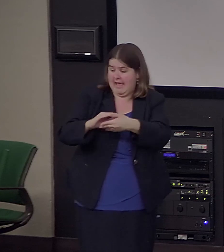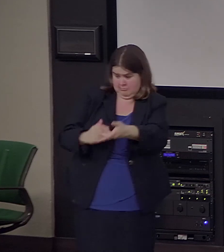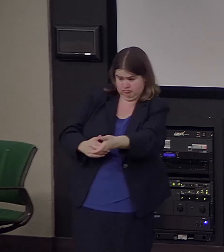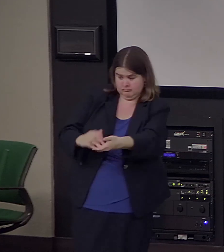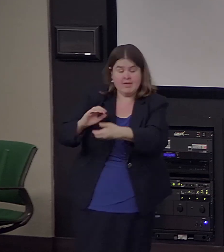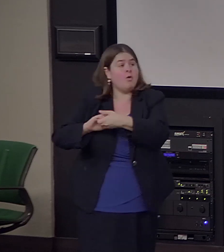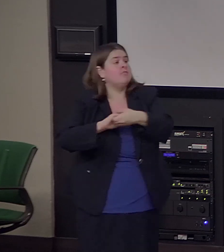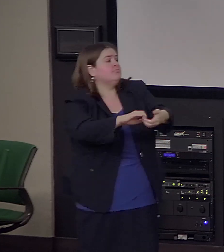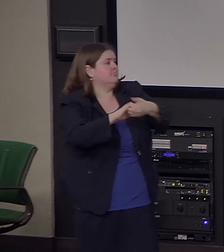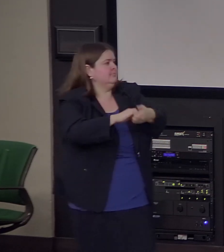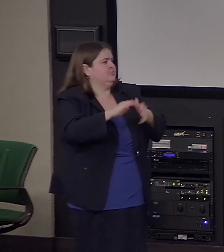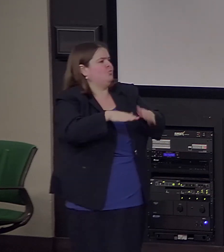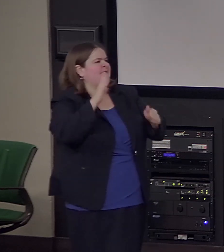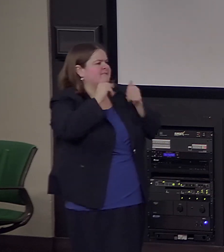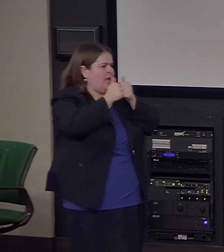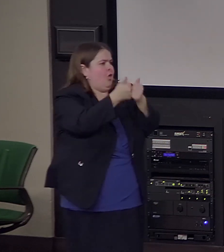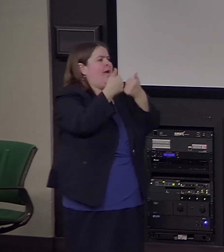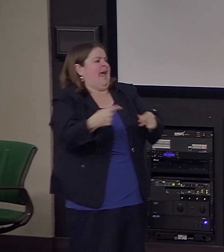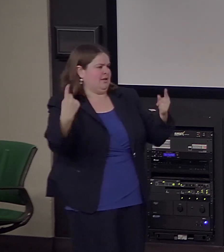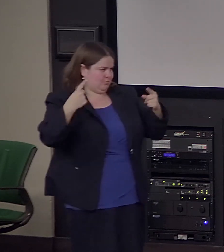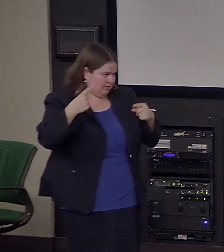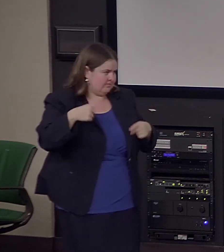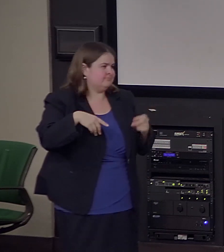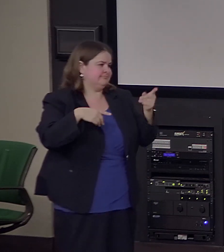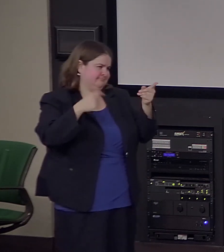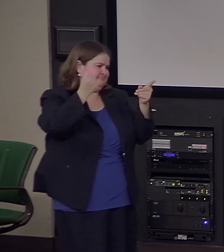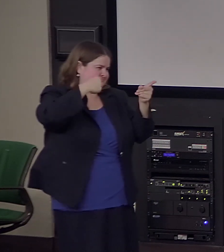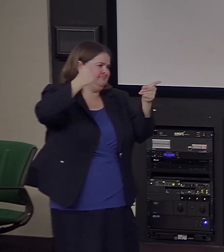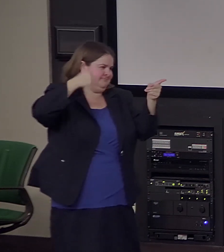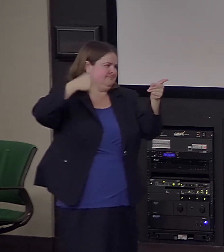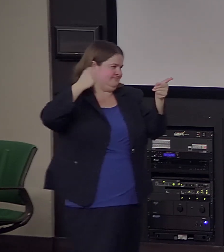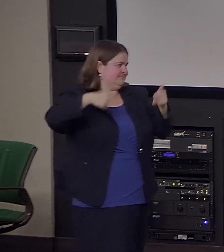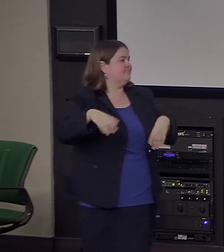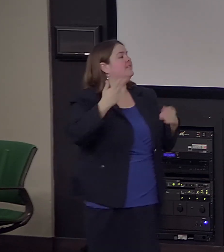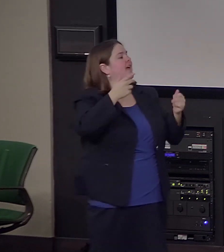Somebody sticks out their hand and the child will walk off with them.